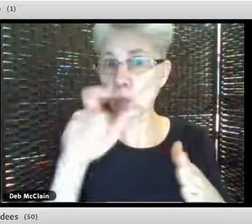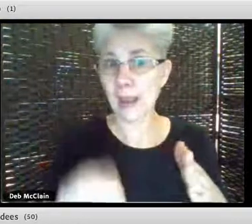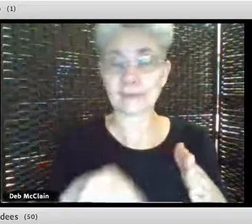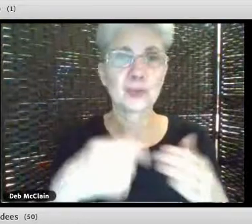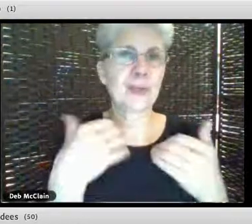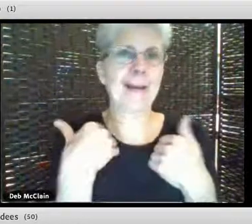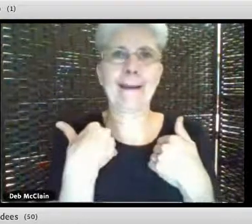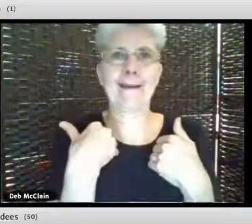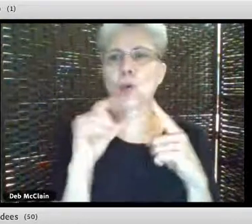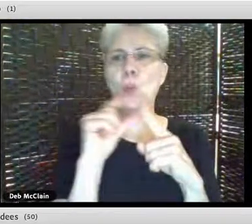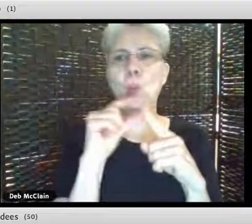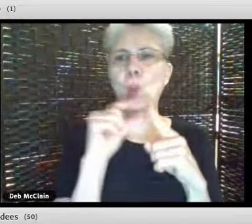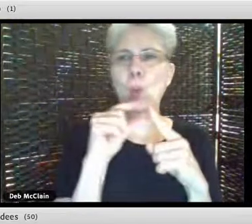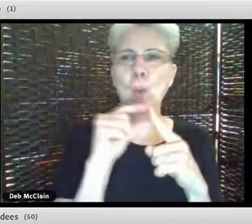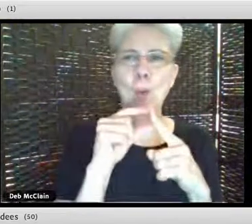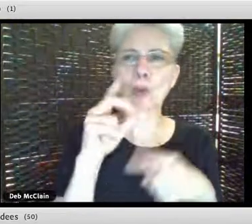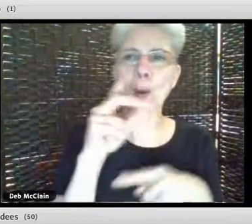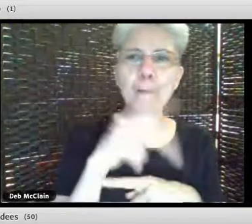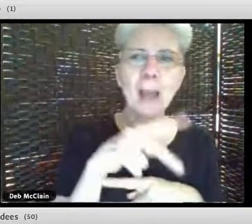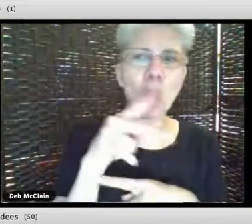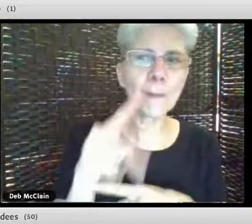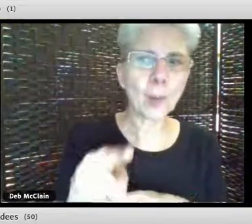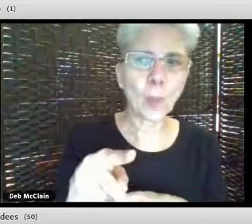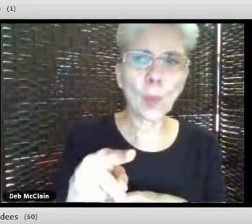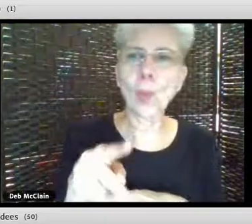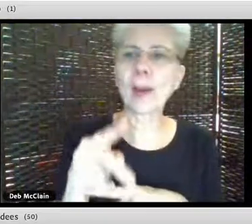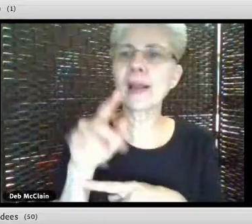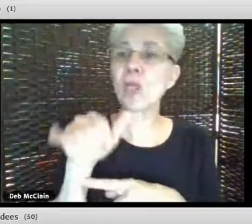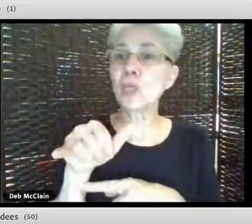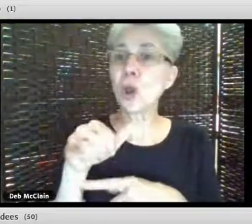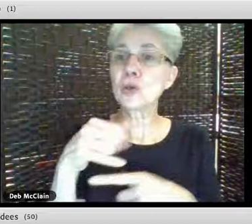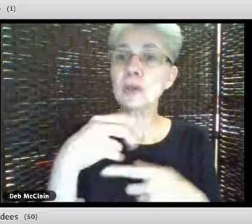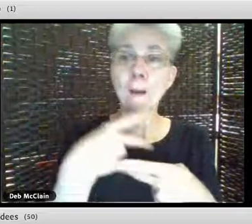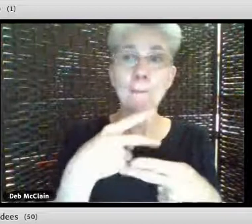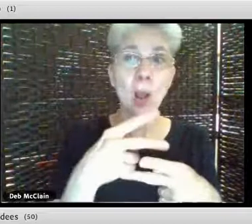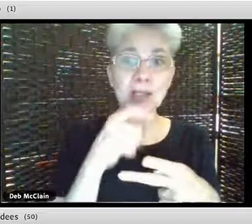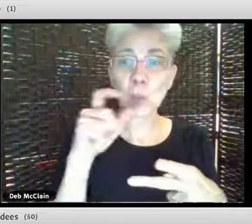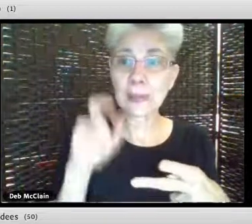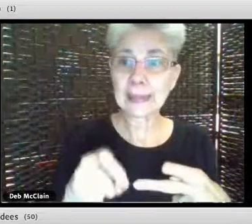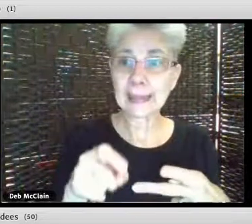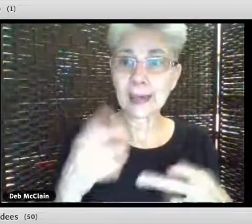you know, Word or PowerPoint or any of those products. You could totally use Google Drive